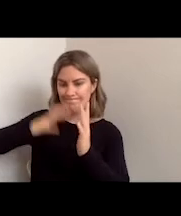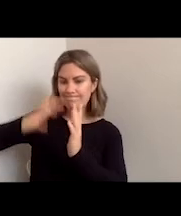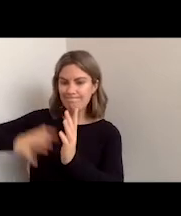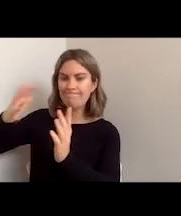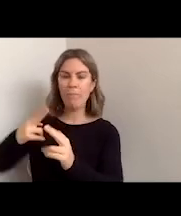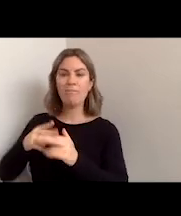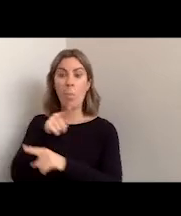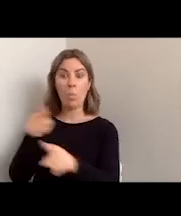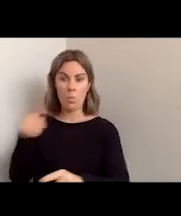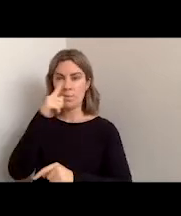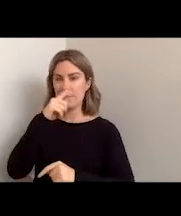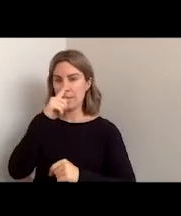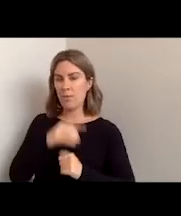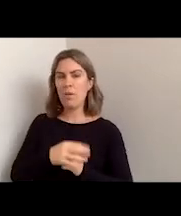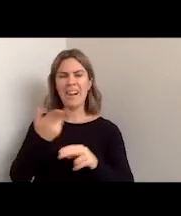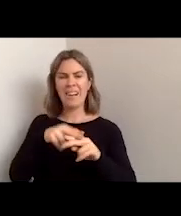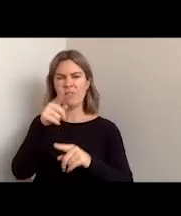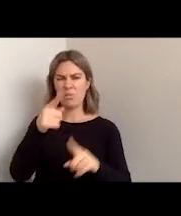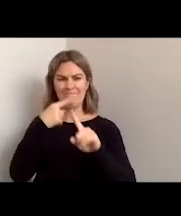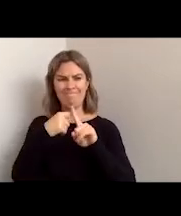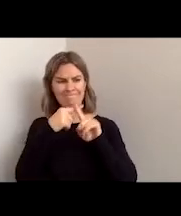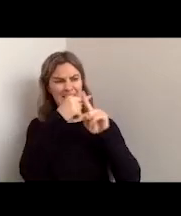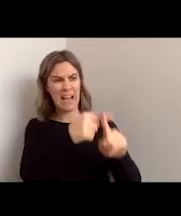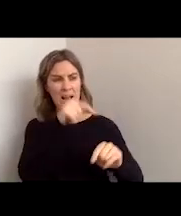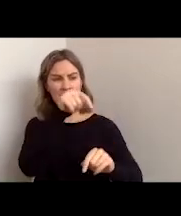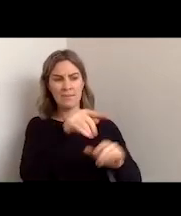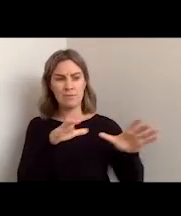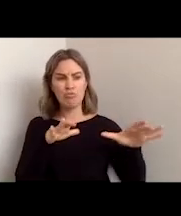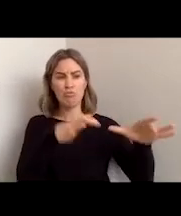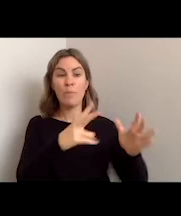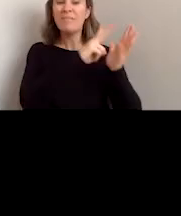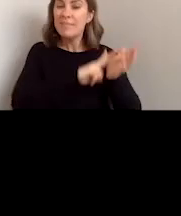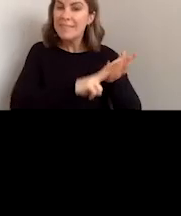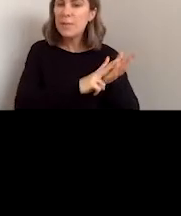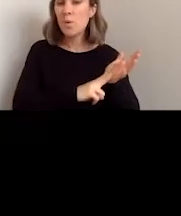for that is, the algorithm removes the videos and images out of text